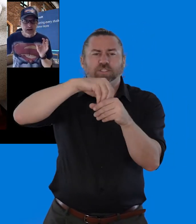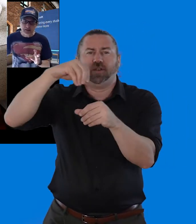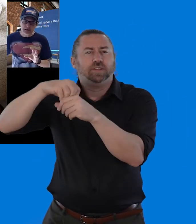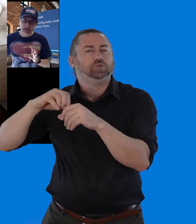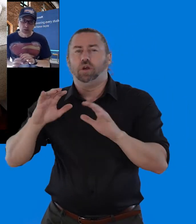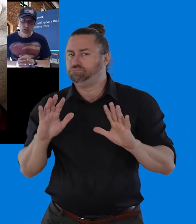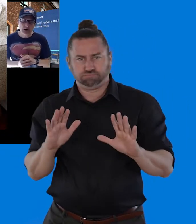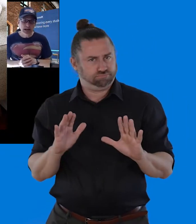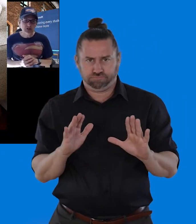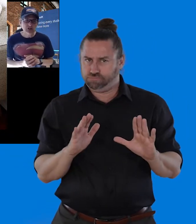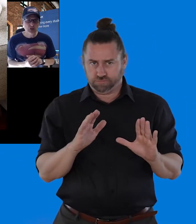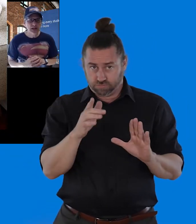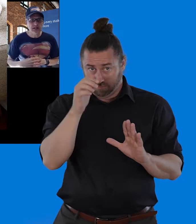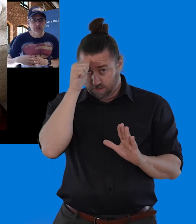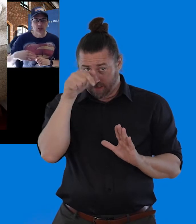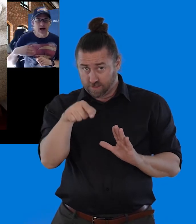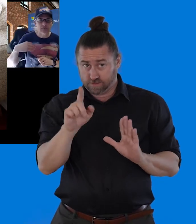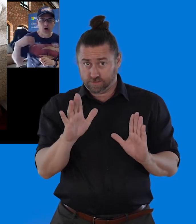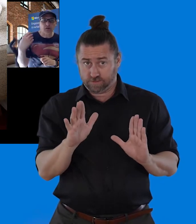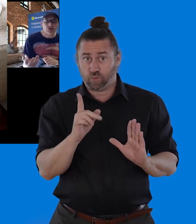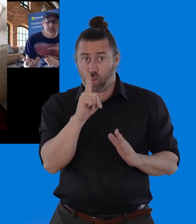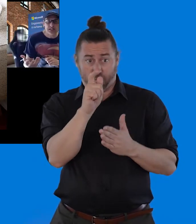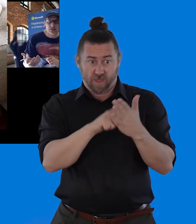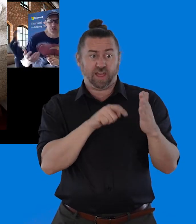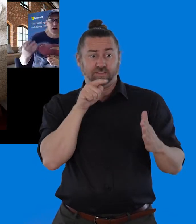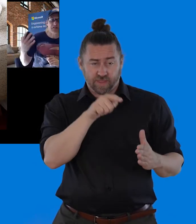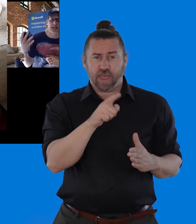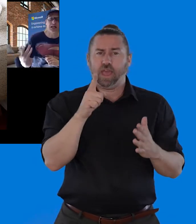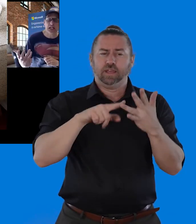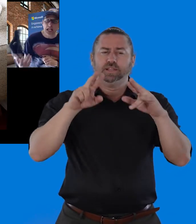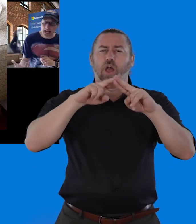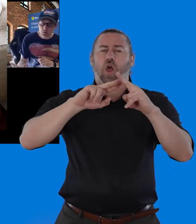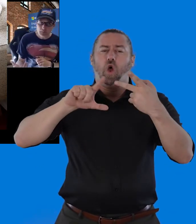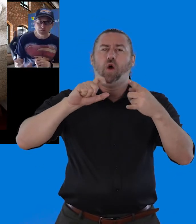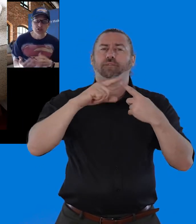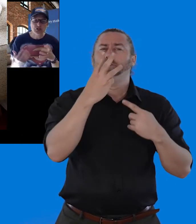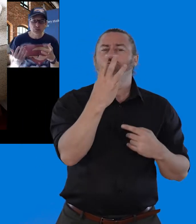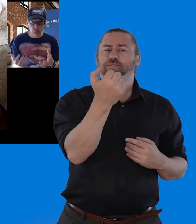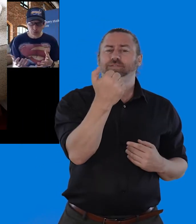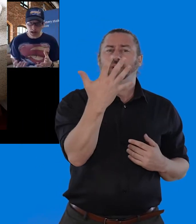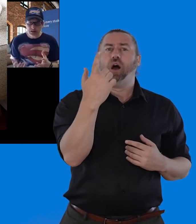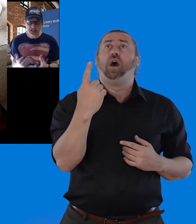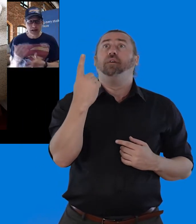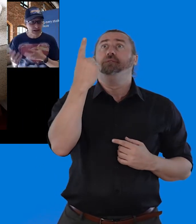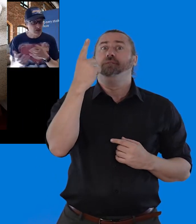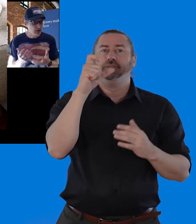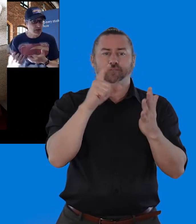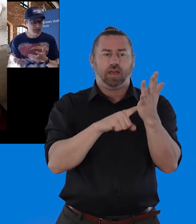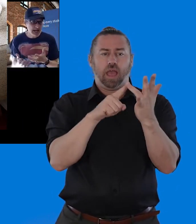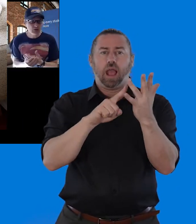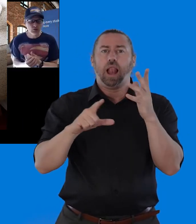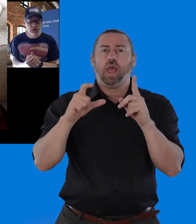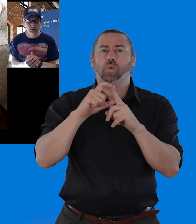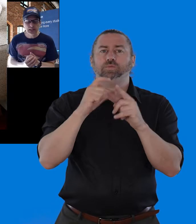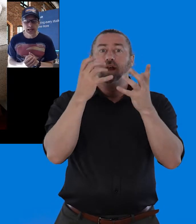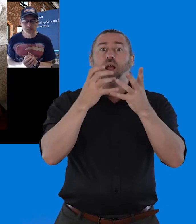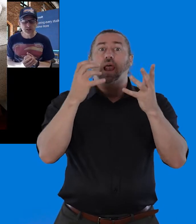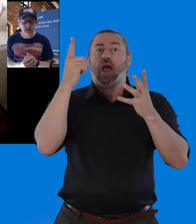Now, the other thing I want to point out to you is that you have Office 365 in the Cloud, which is through the browser. And that's what I'm gonna take you through a little bit later